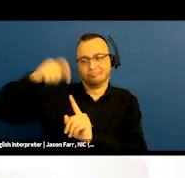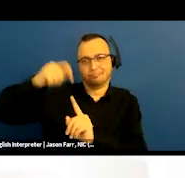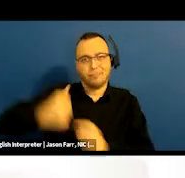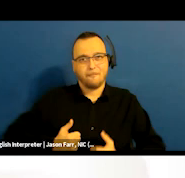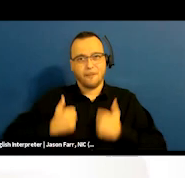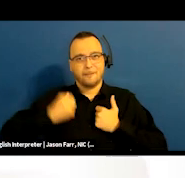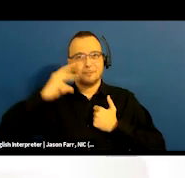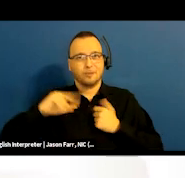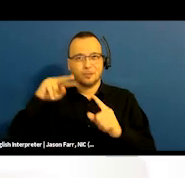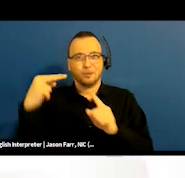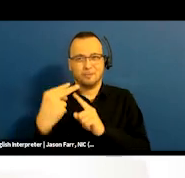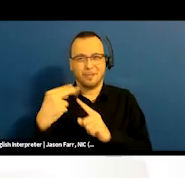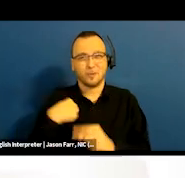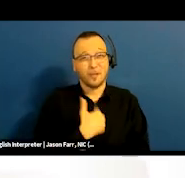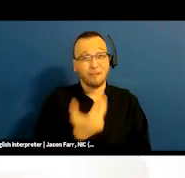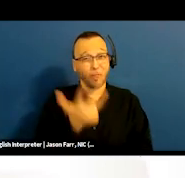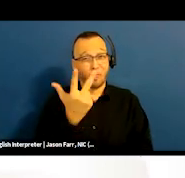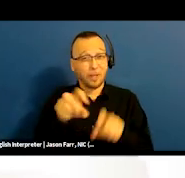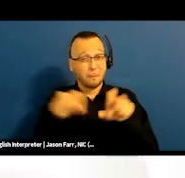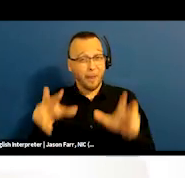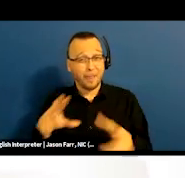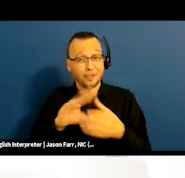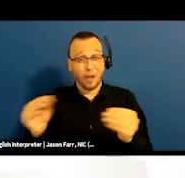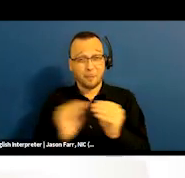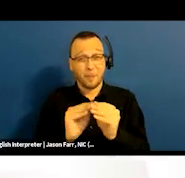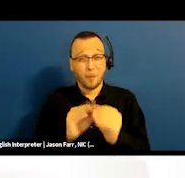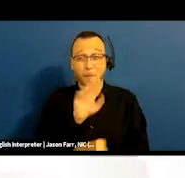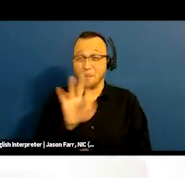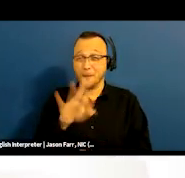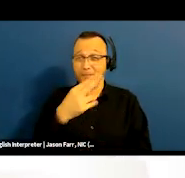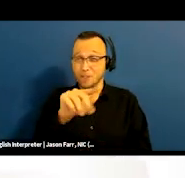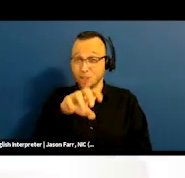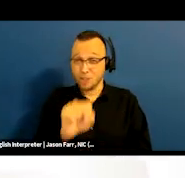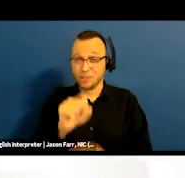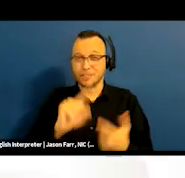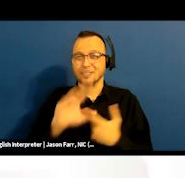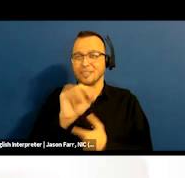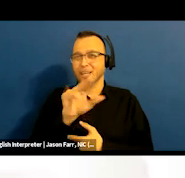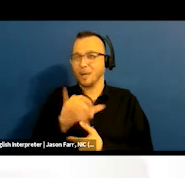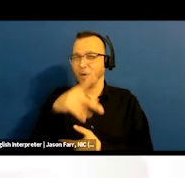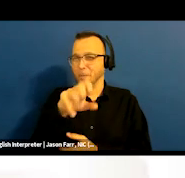If you go to the next slide. And so, now, I'd love to introduce sort of our next section of this webinar,